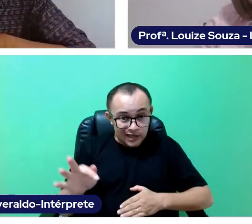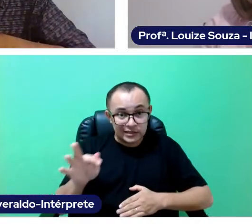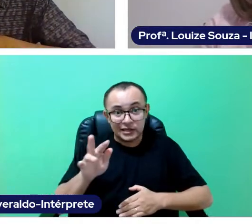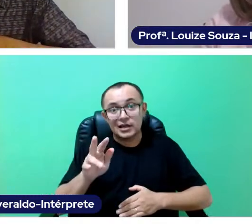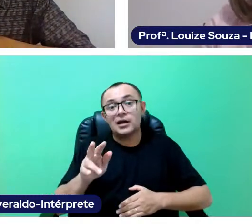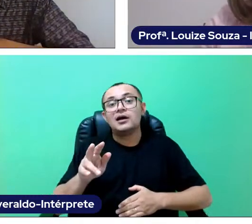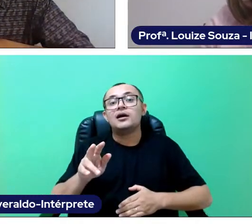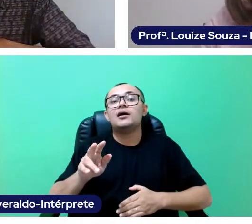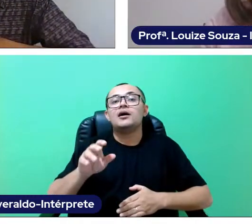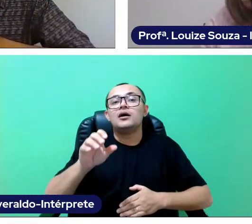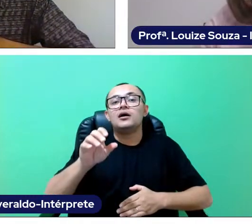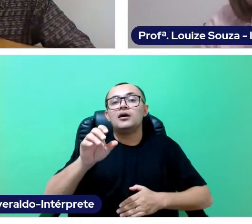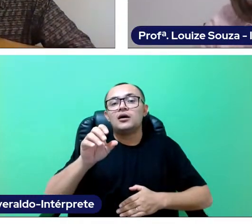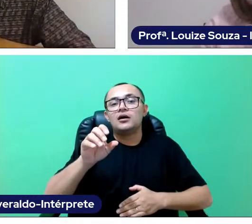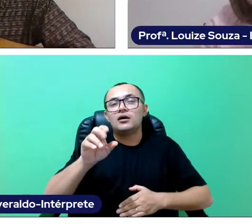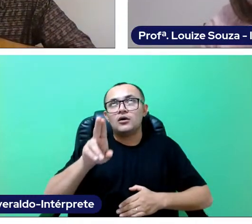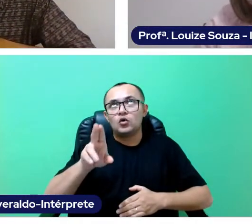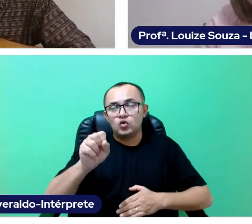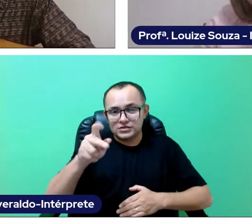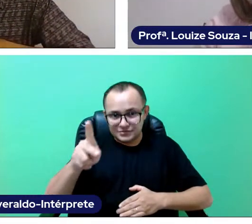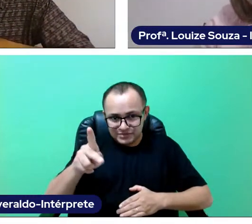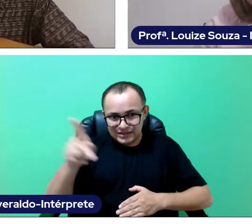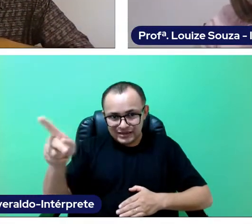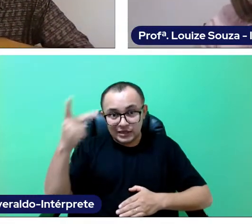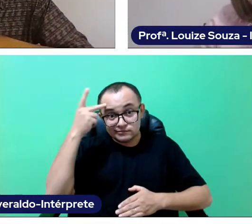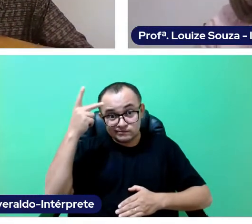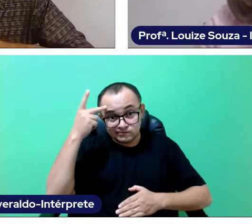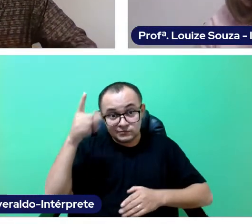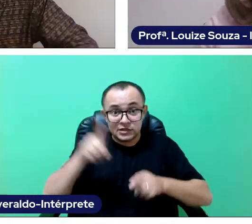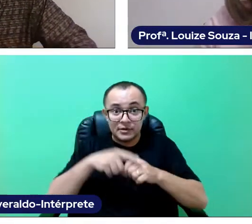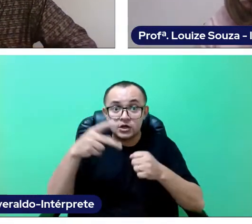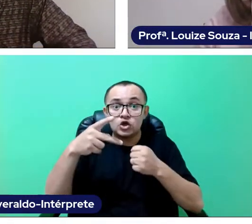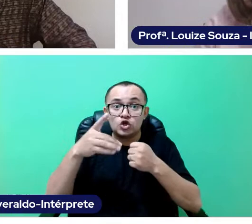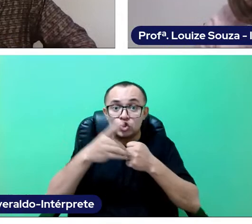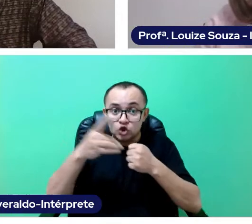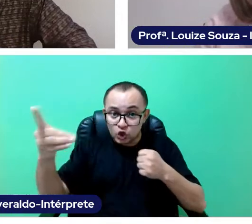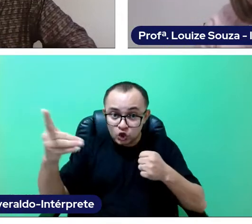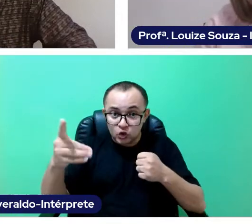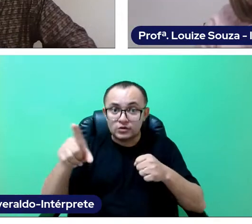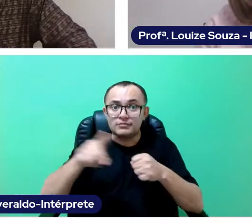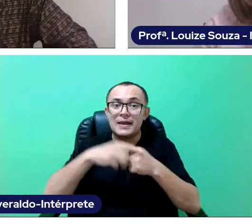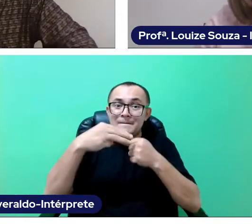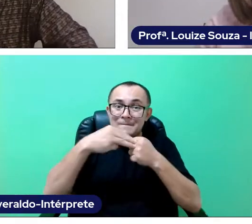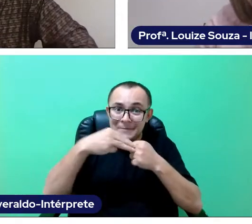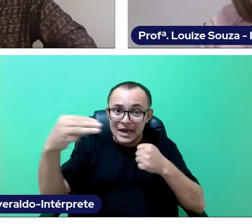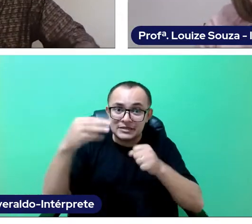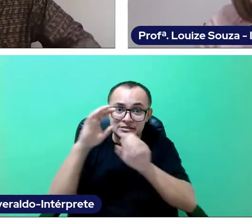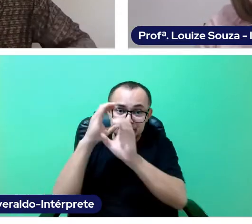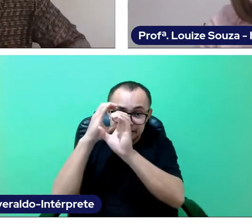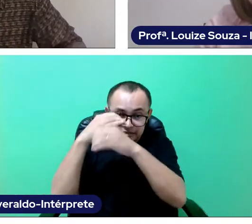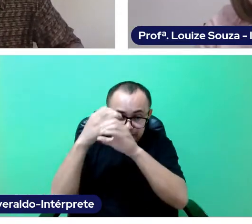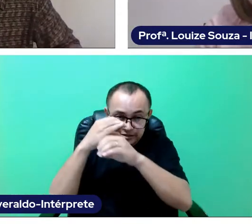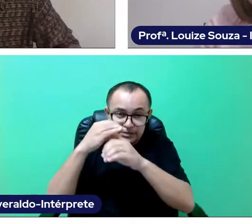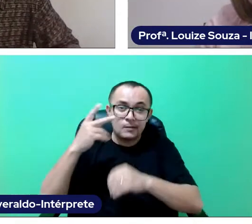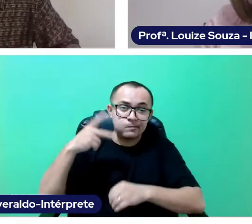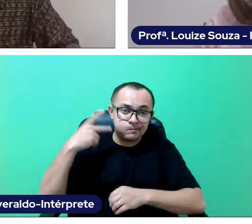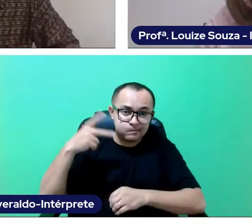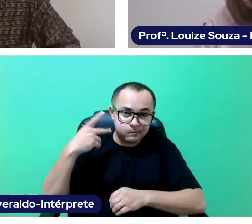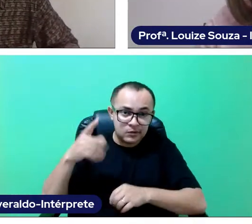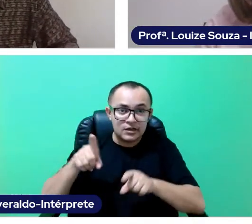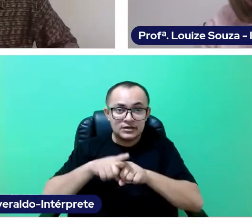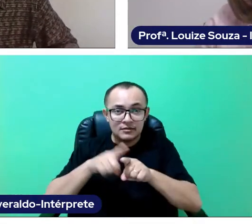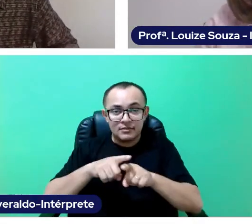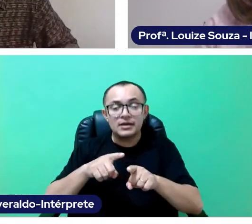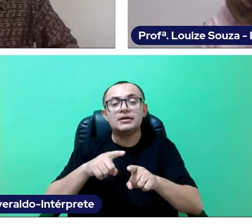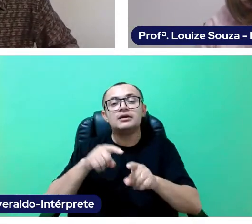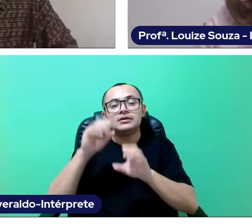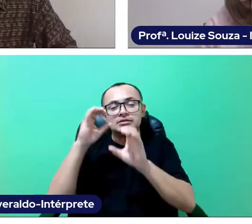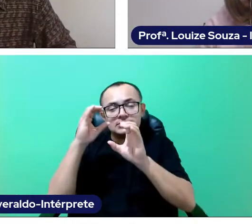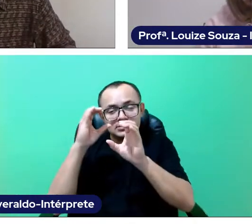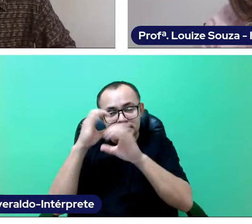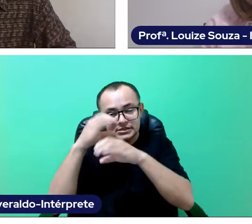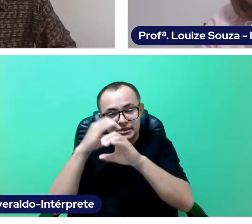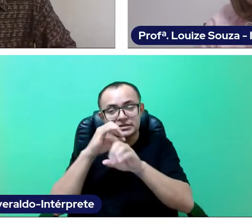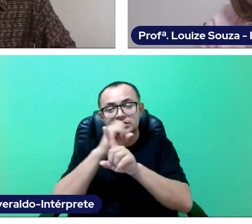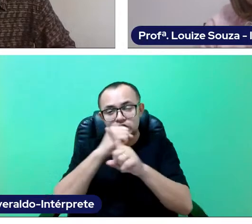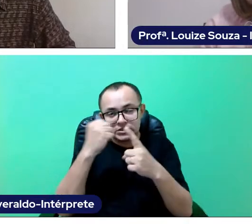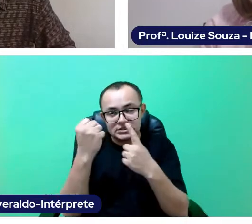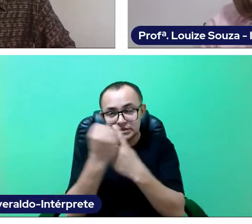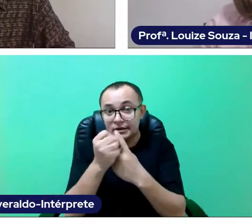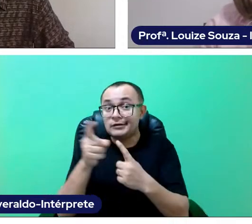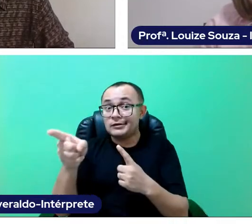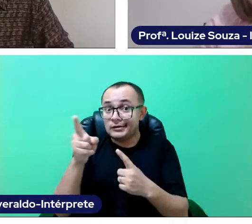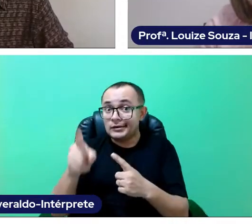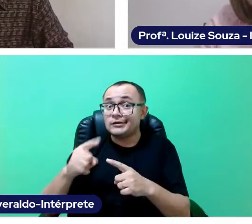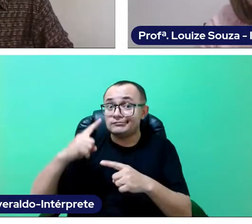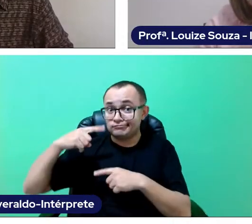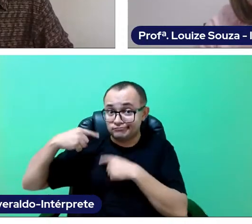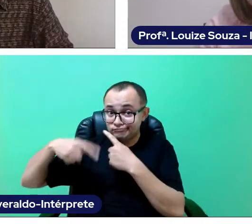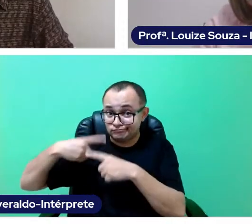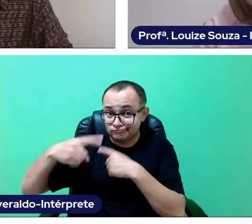as well as a doctor in Education also at USP. He has a masters degree in Political Sciences, and Bachelor in Social Sciences also at USP and he has a history connected with fighting for the quality of our education.